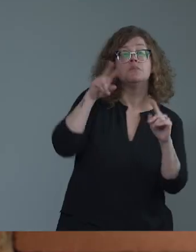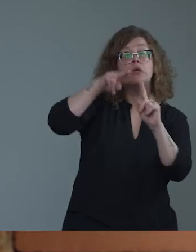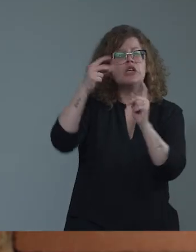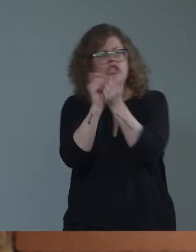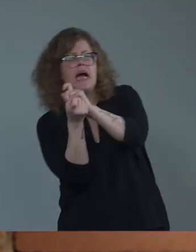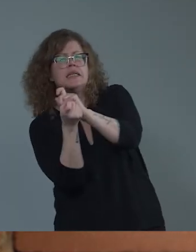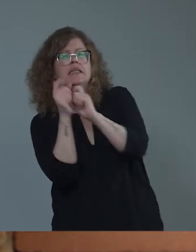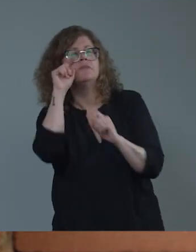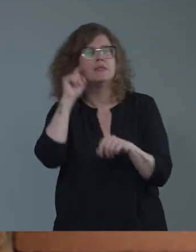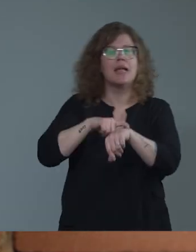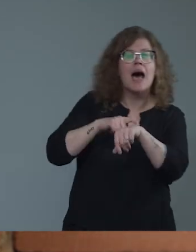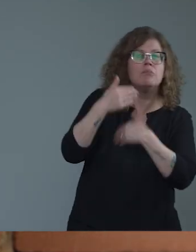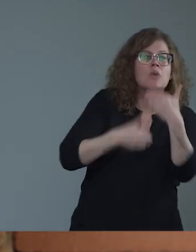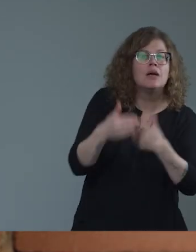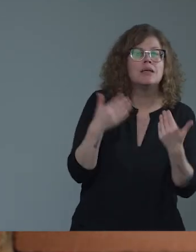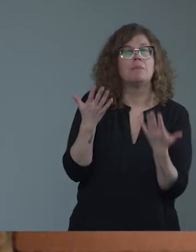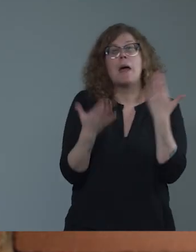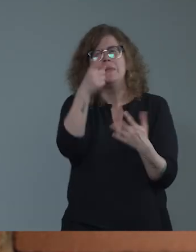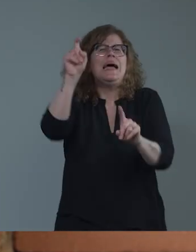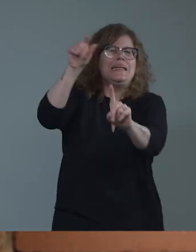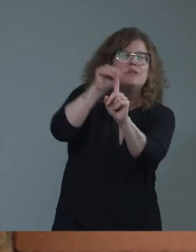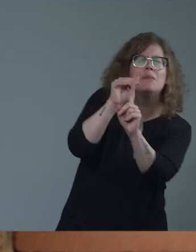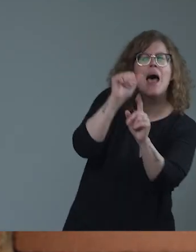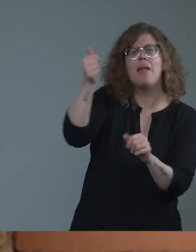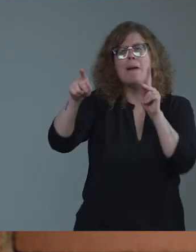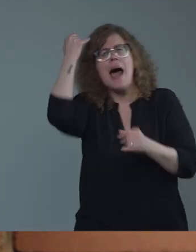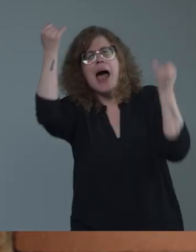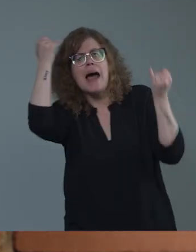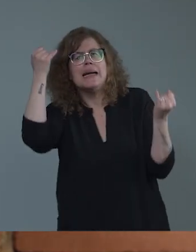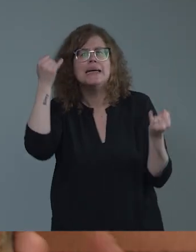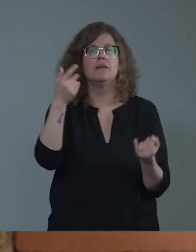can take a long time — sometimes it can take years to actually complete a project. Teams